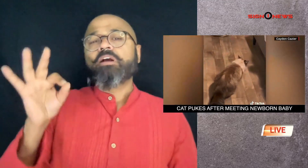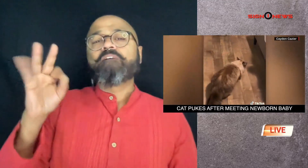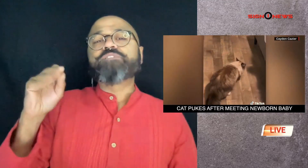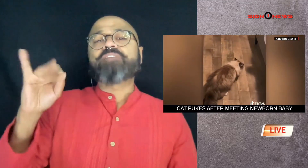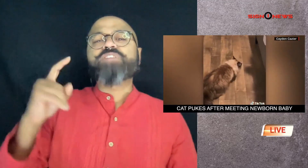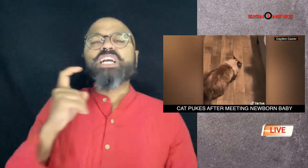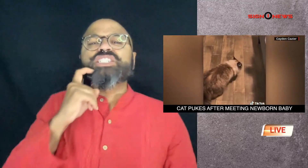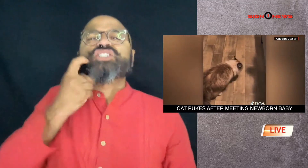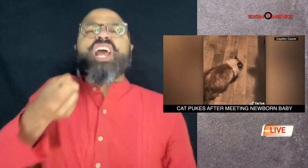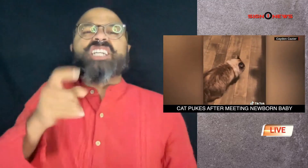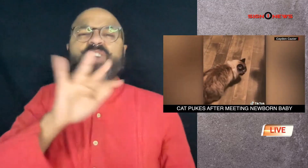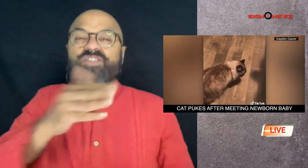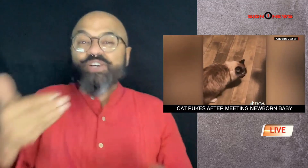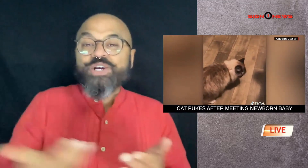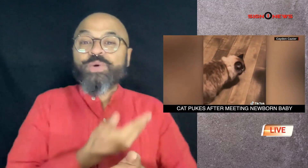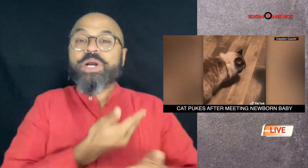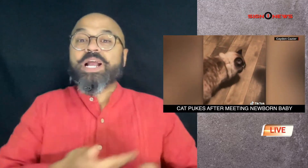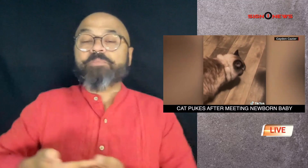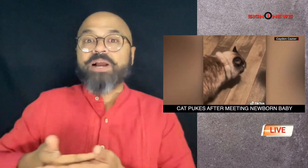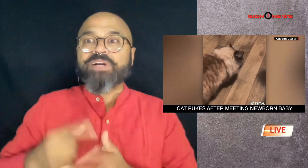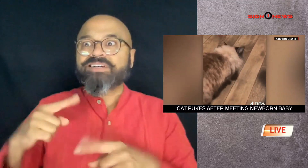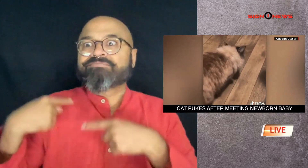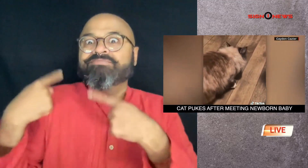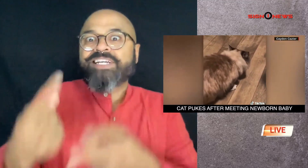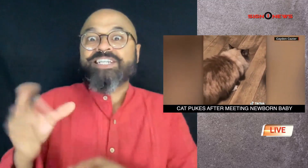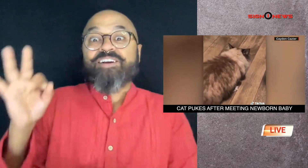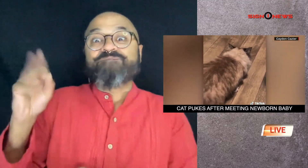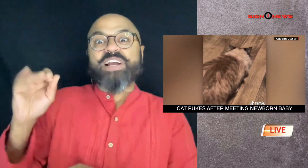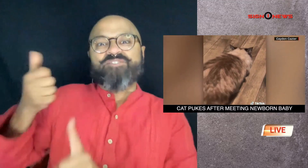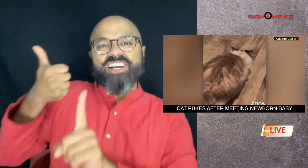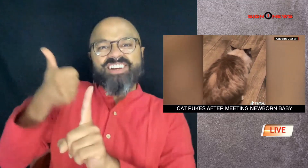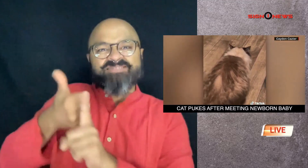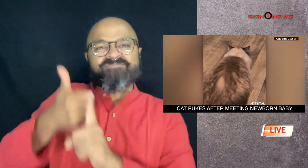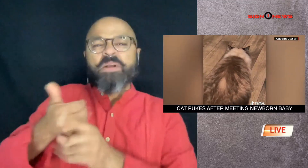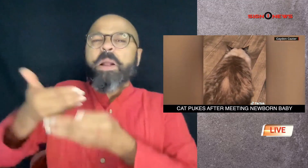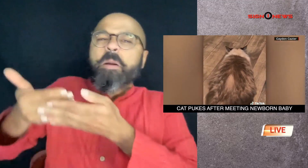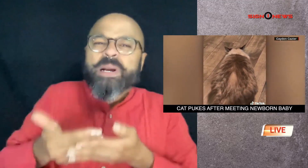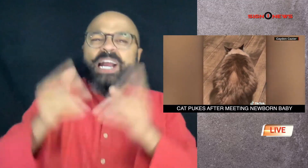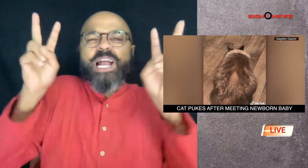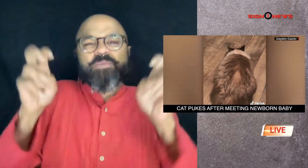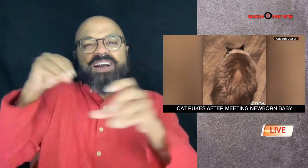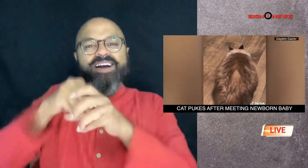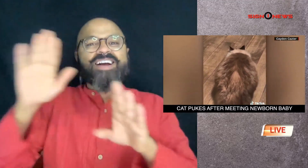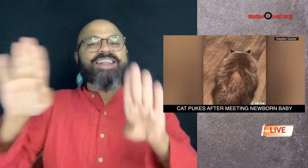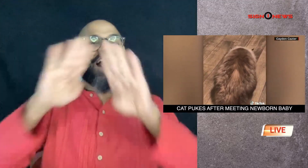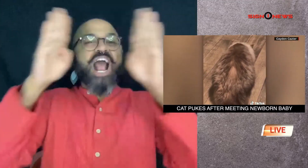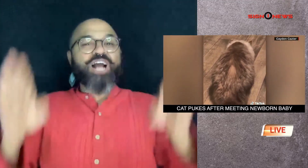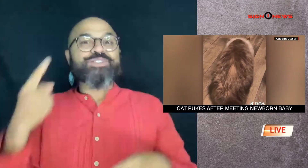Fifi is jealous of the new baby since Fifi was the baby in the house for three years